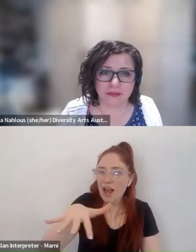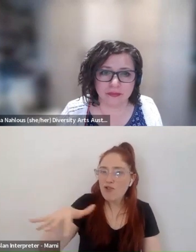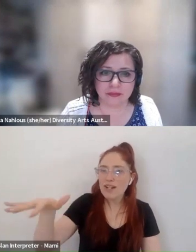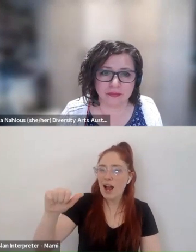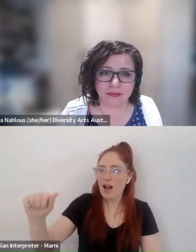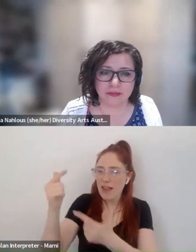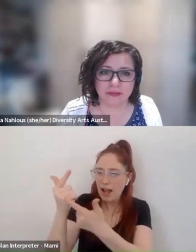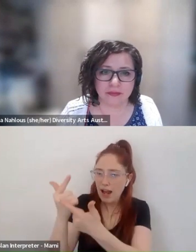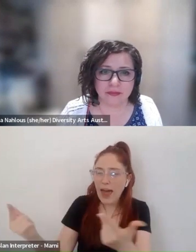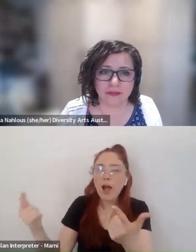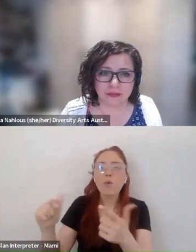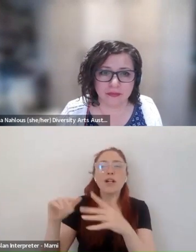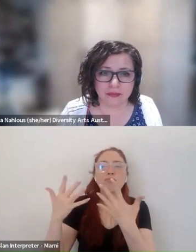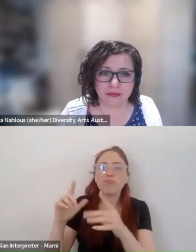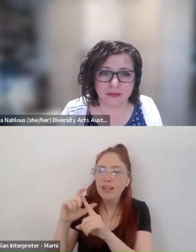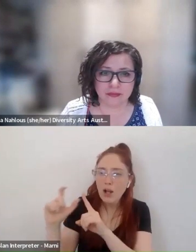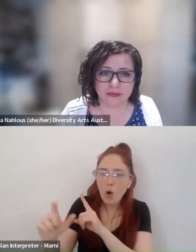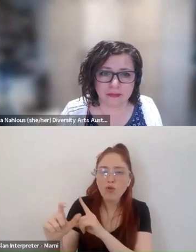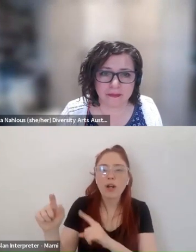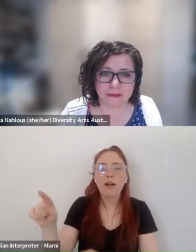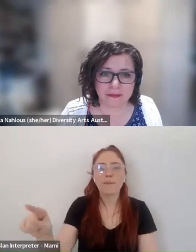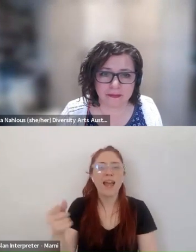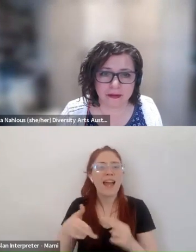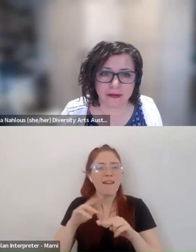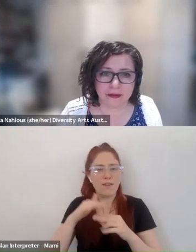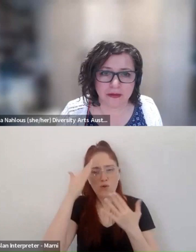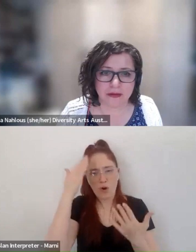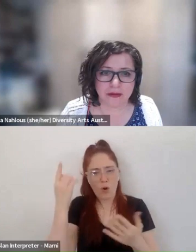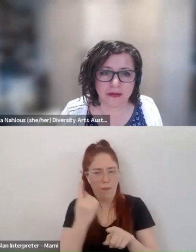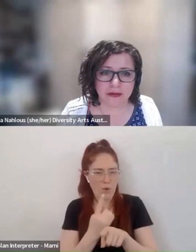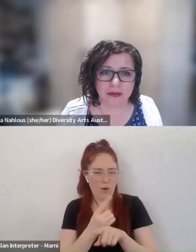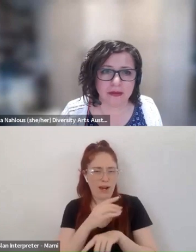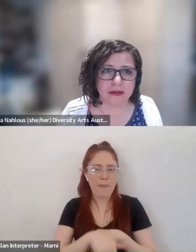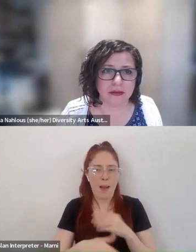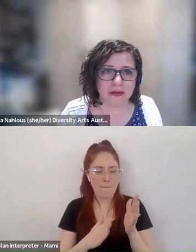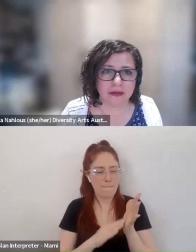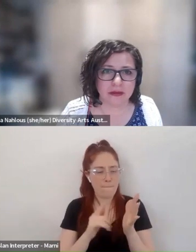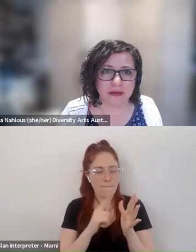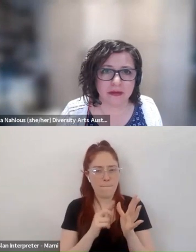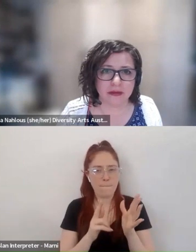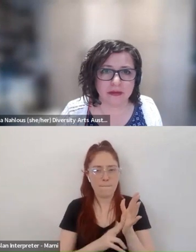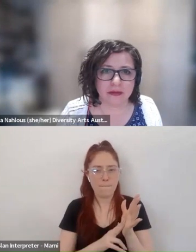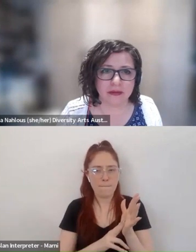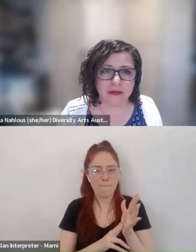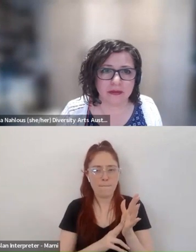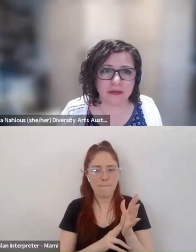back and forth all the time. Maningrida, for those who don't know, is in the in Arnhem Land in the Northern Territory, and